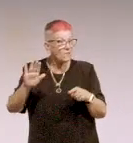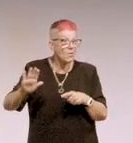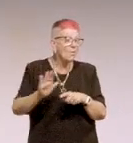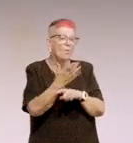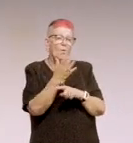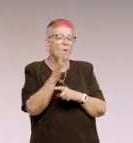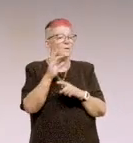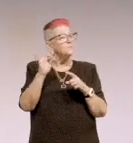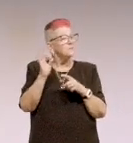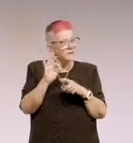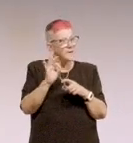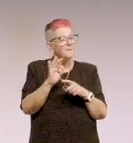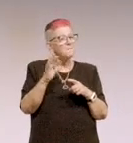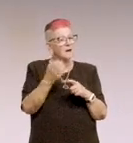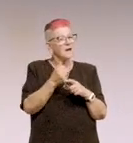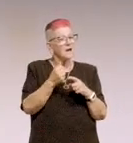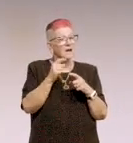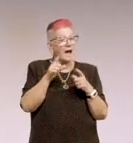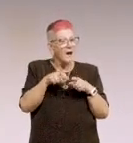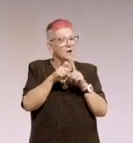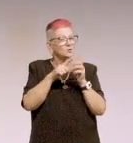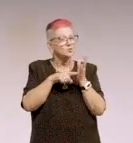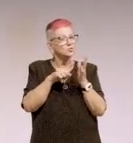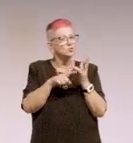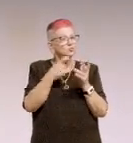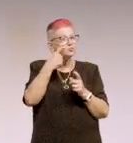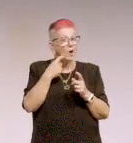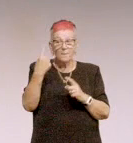Do not even try to do it, it is a kind of teamwork.